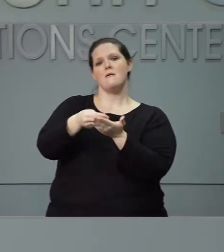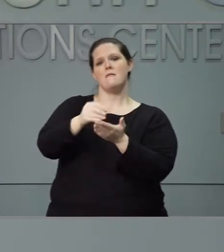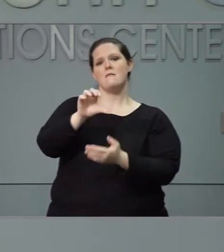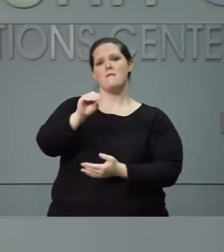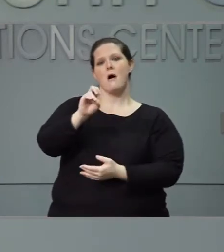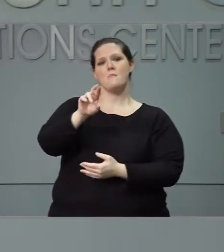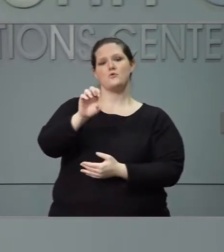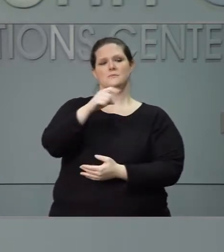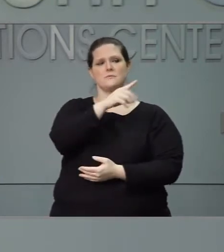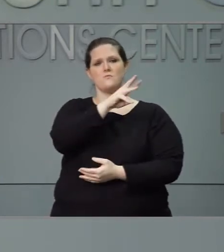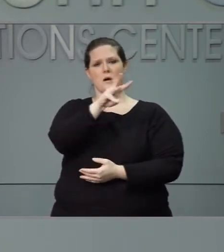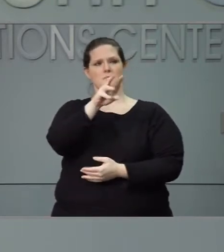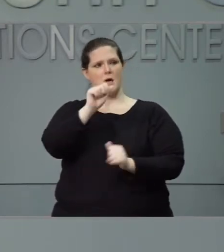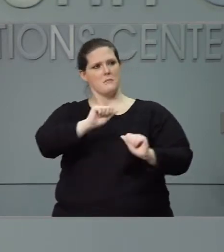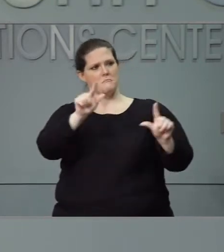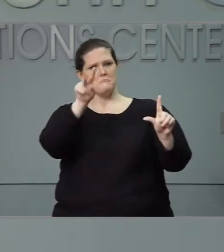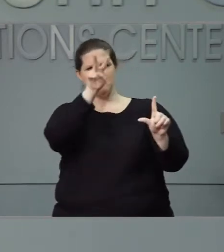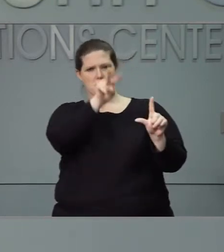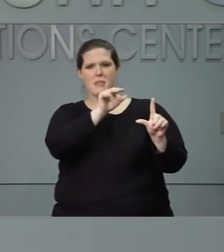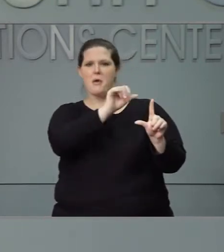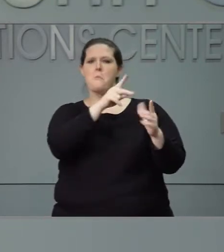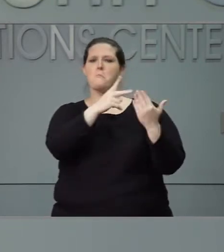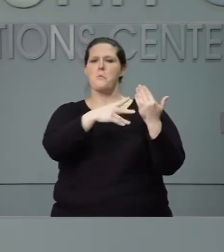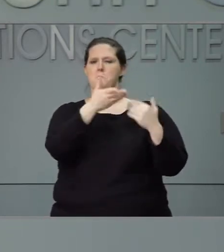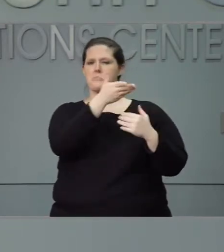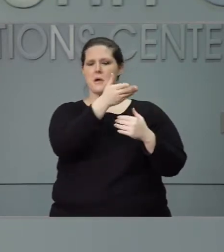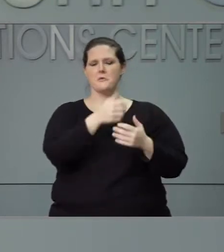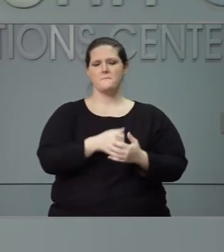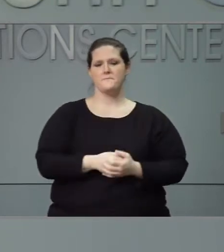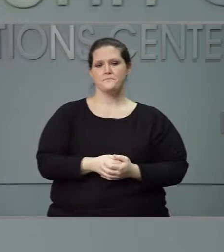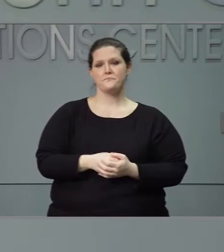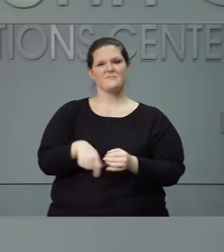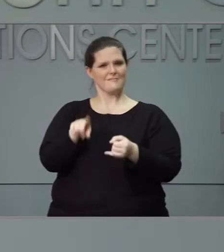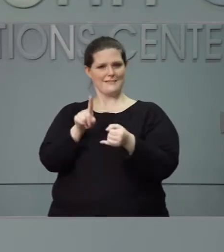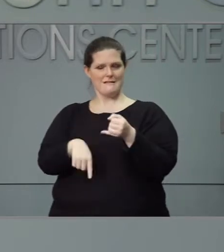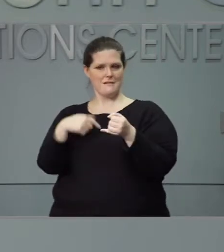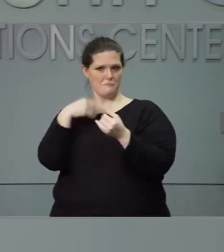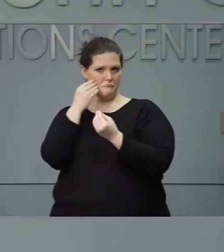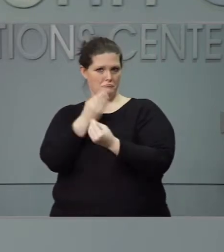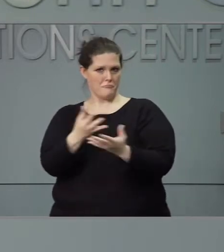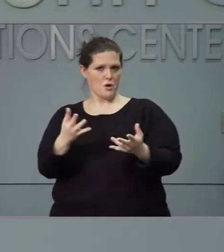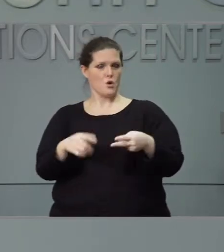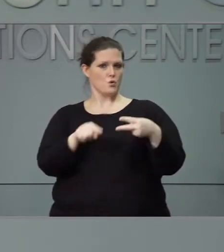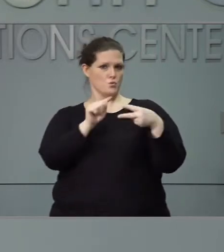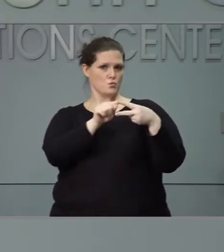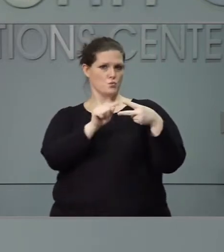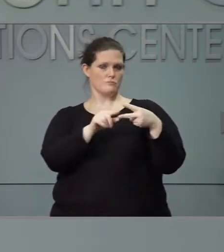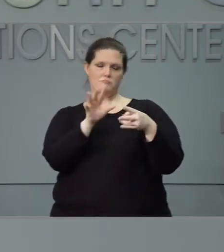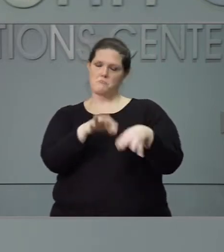CUIDARNOS UNOS DE OTROS. ESA ES CAROLINA DEL NORTE QUE CONOZCO.